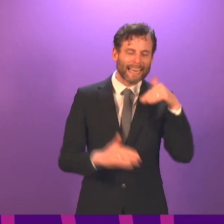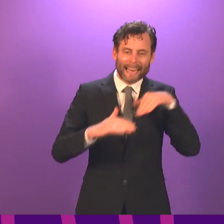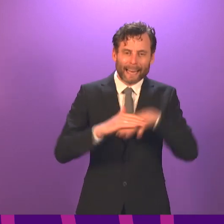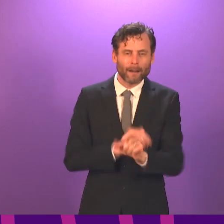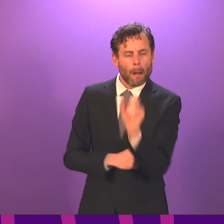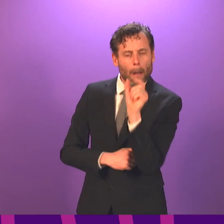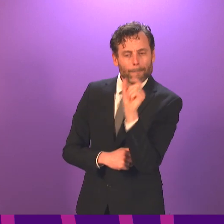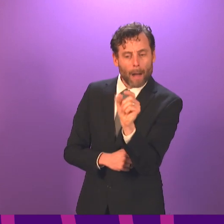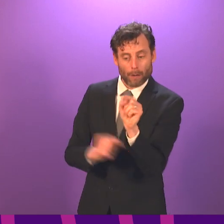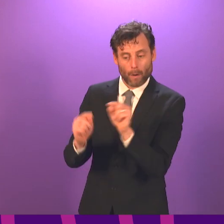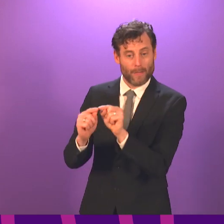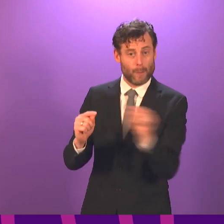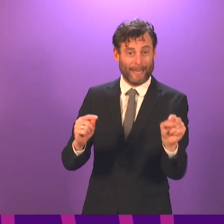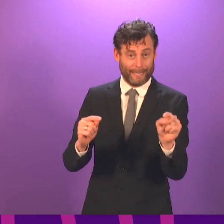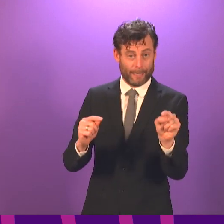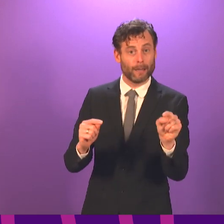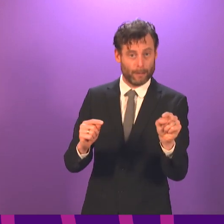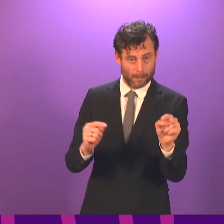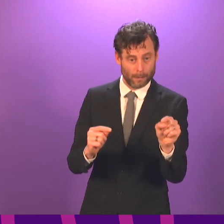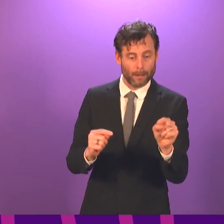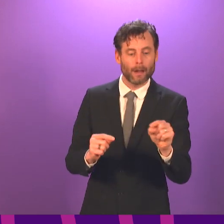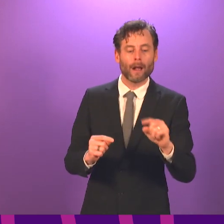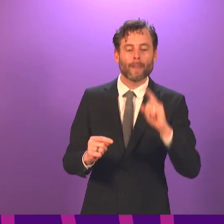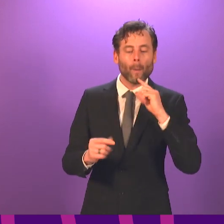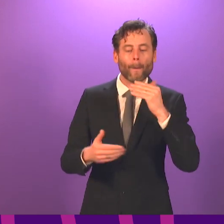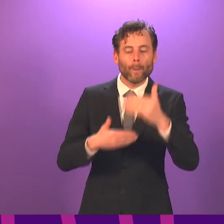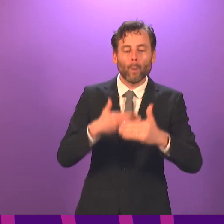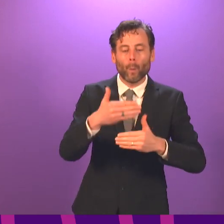return full time following that. That will allow pupils to get used to being back in